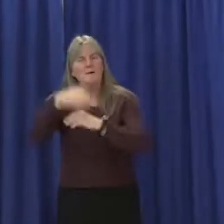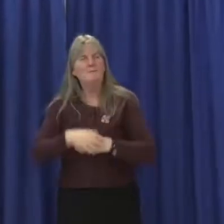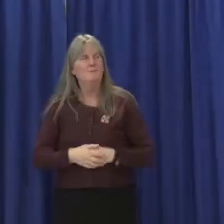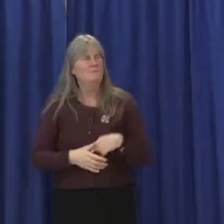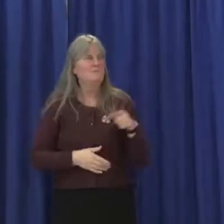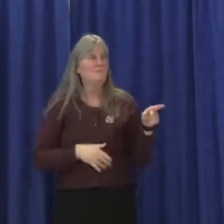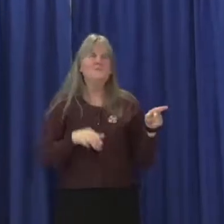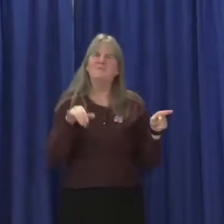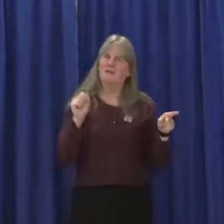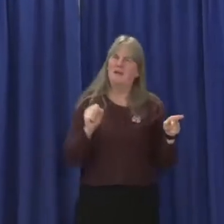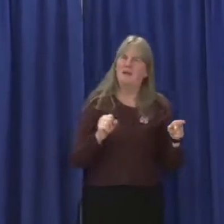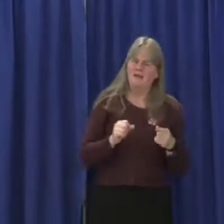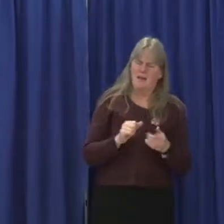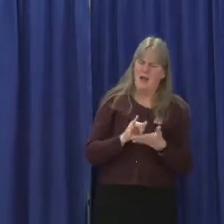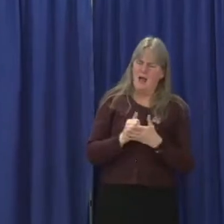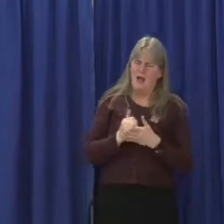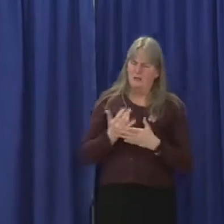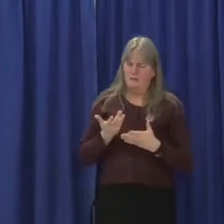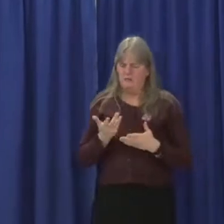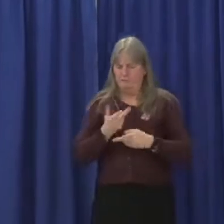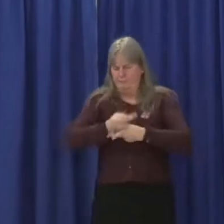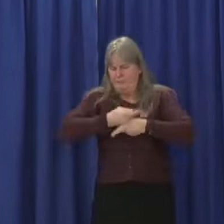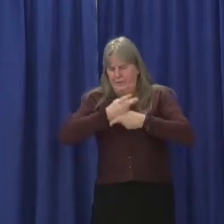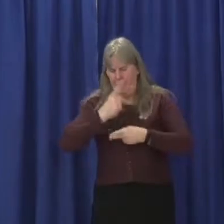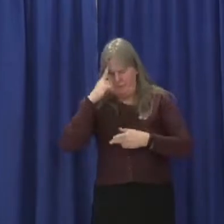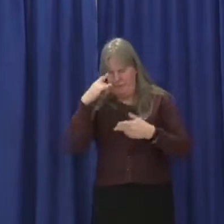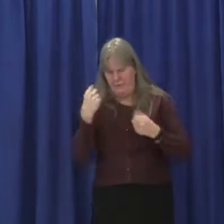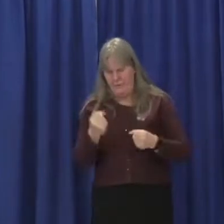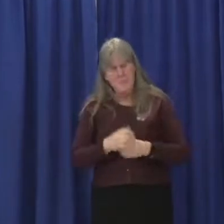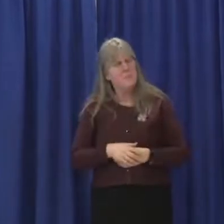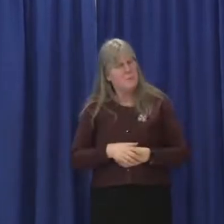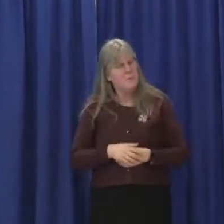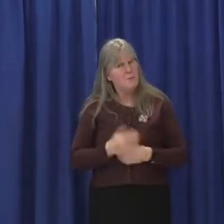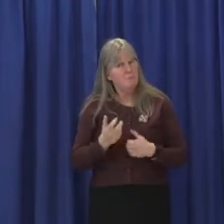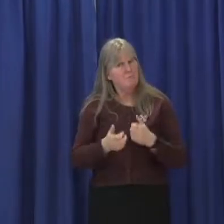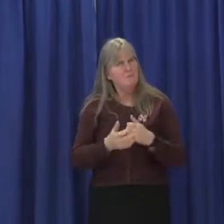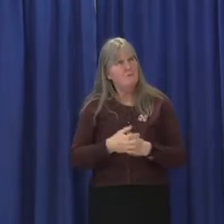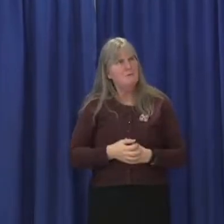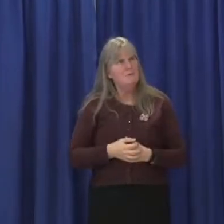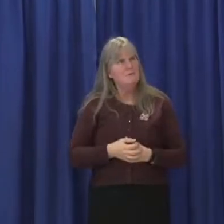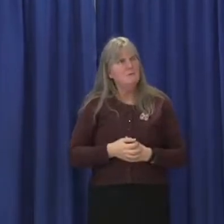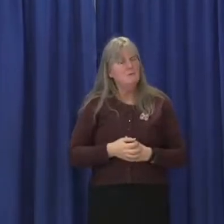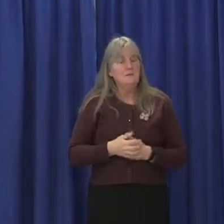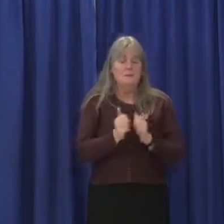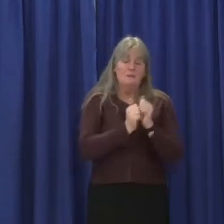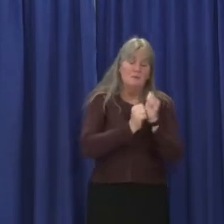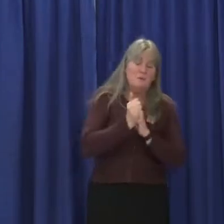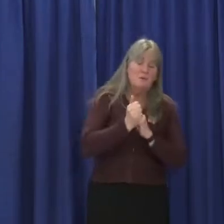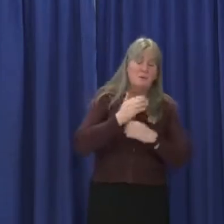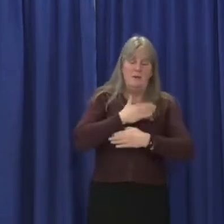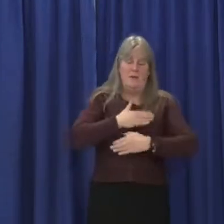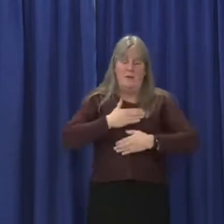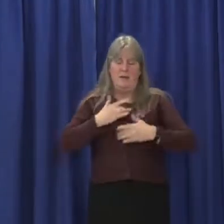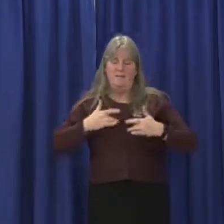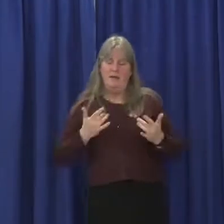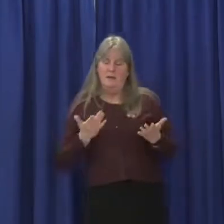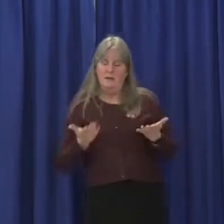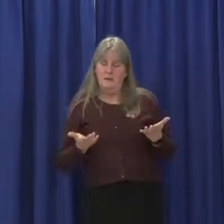How do we take care of our mental health right now? There are a lot of sports and recreational activities that have been able to move online,